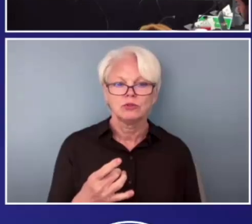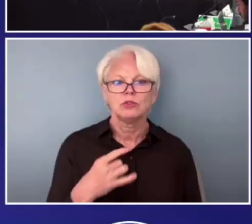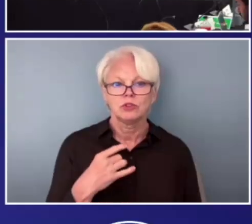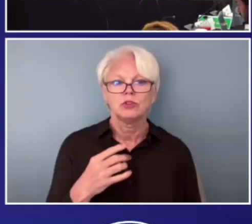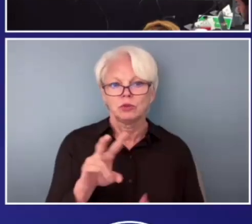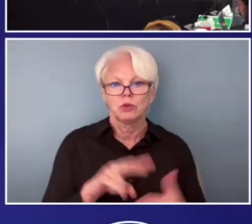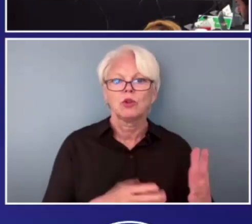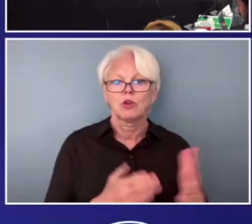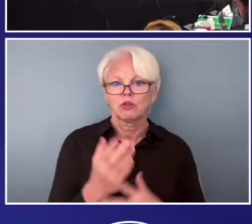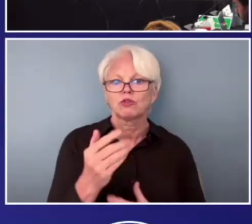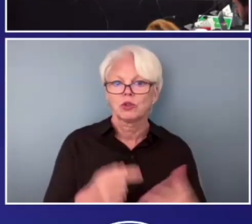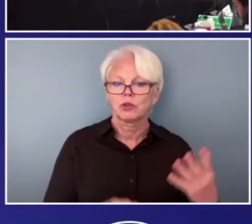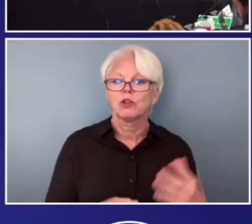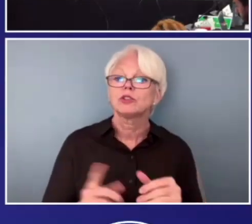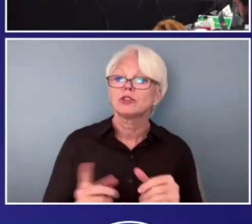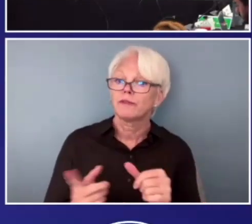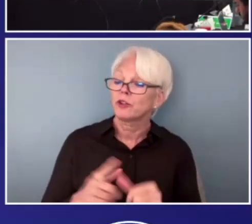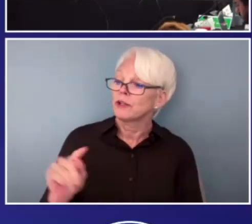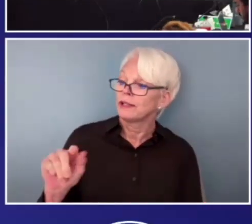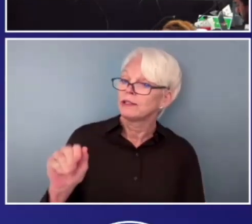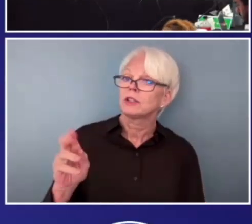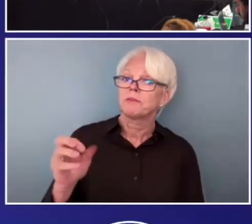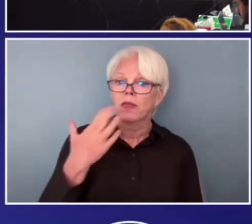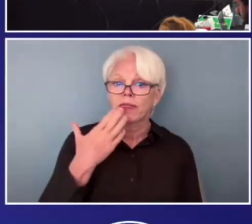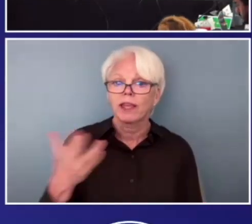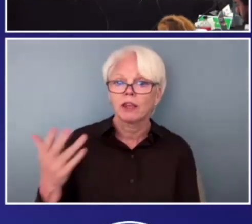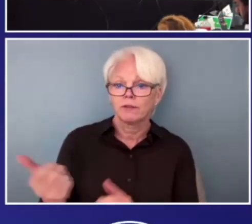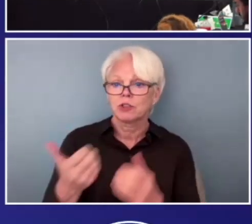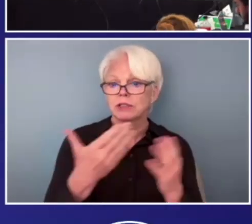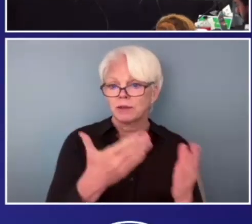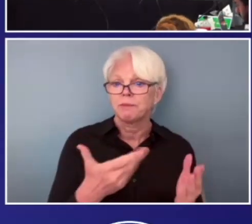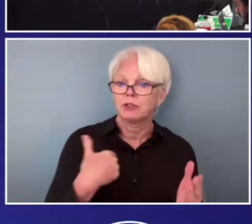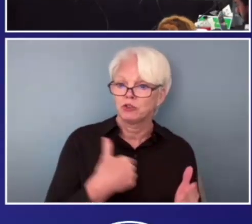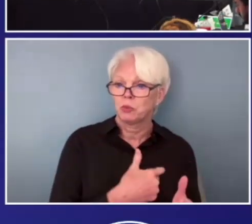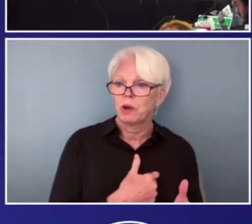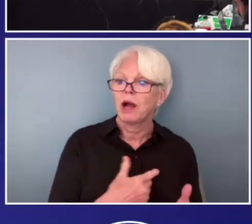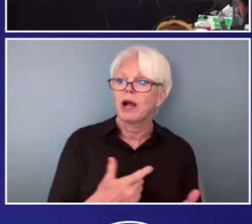So first of all, Tamar, thank you for submitting those to us and giving us a chance to look at them.